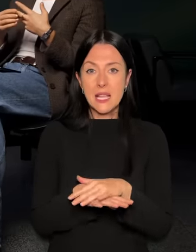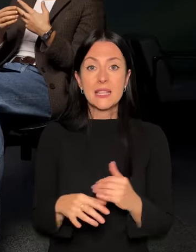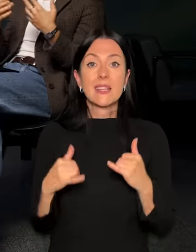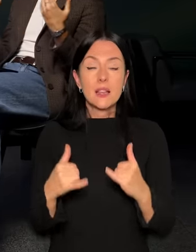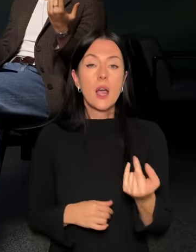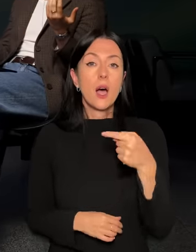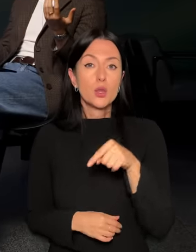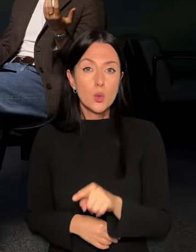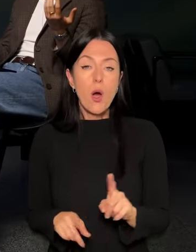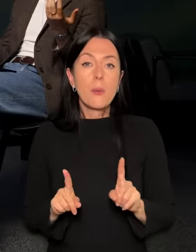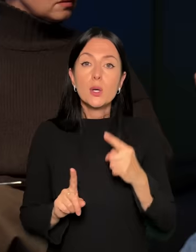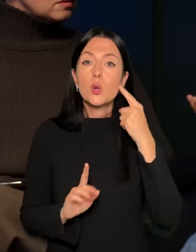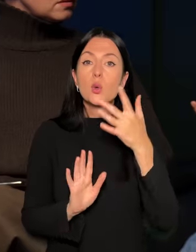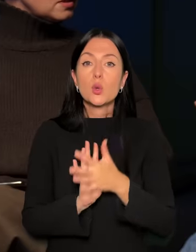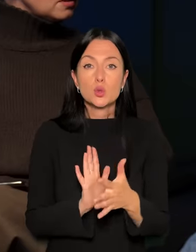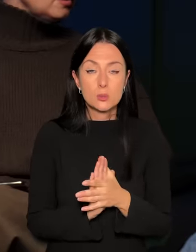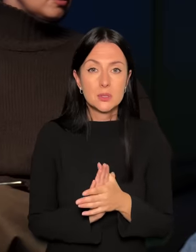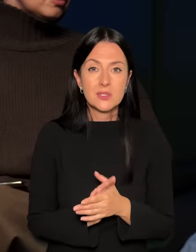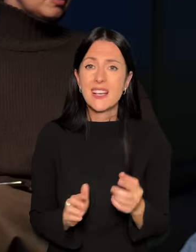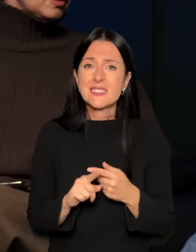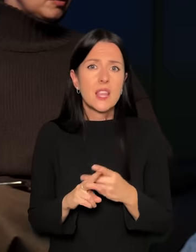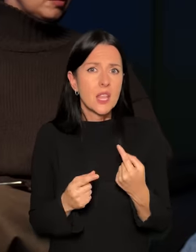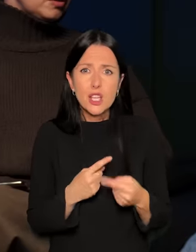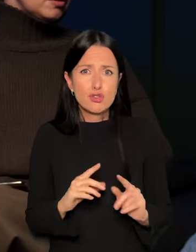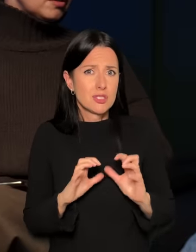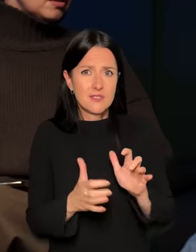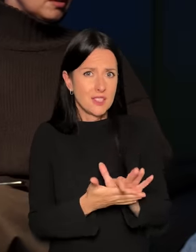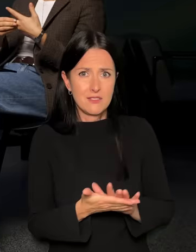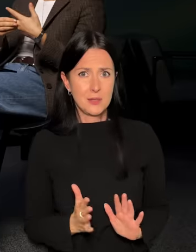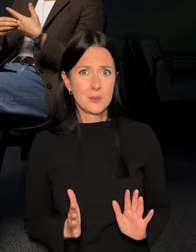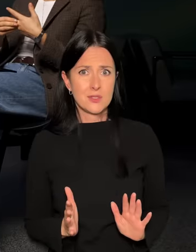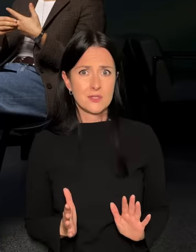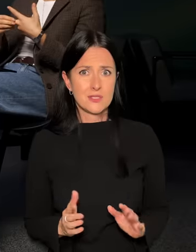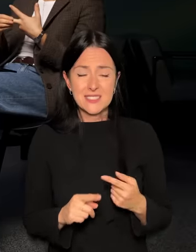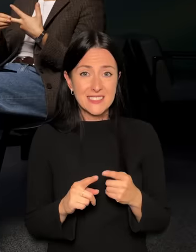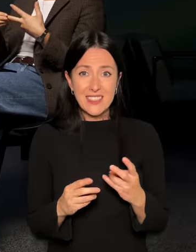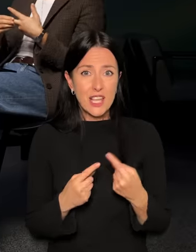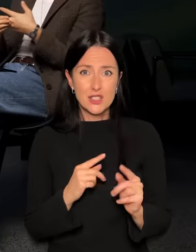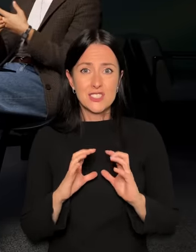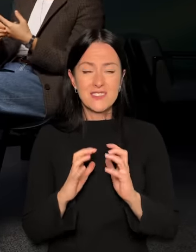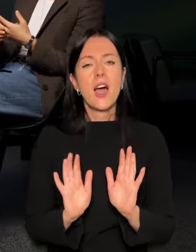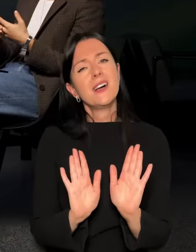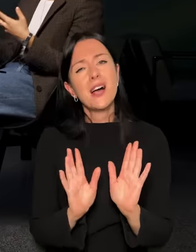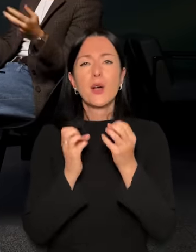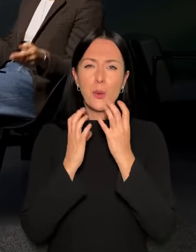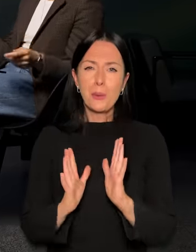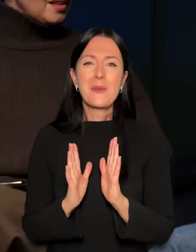to understand... It's not a different world, I'm sorry. To understand... It is a different world. Okay, listen. that's not what I meant.